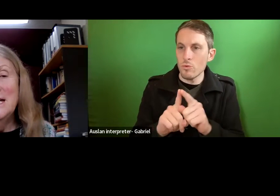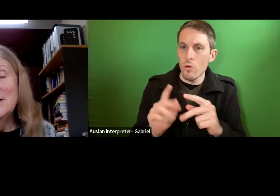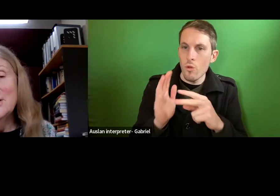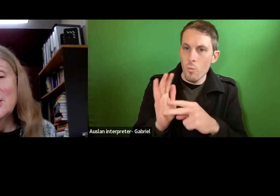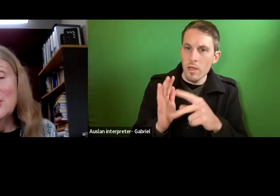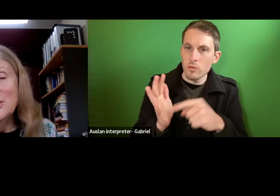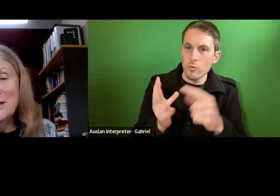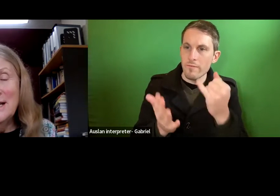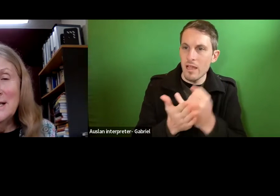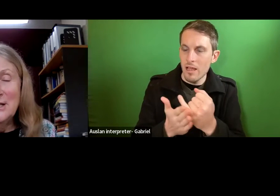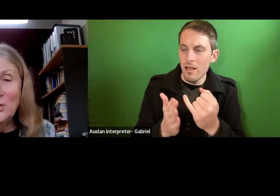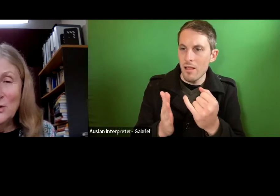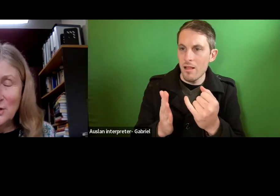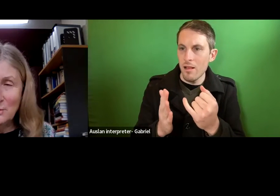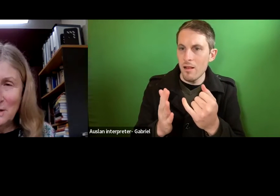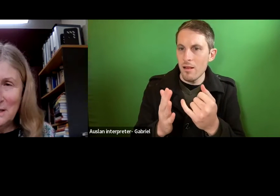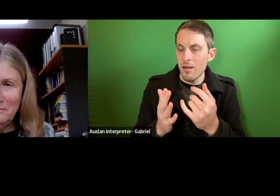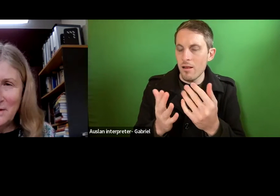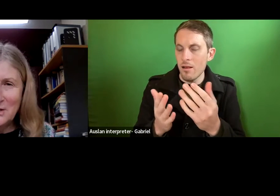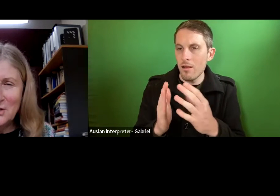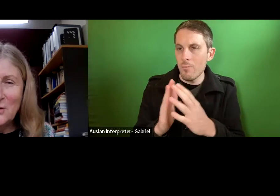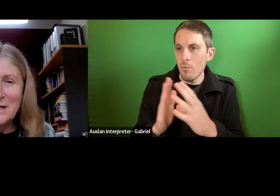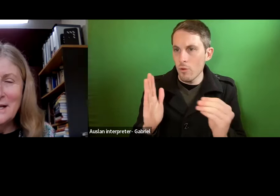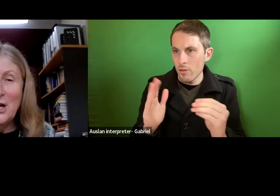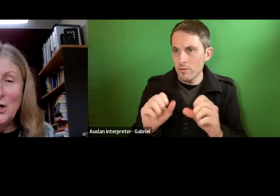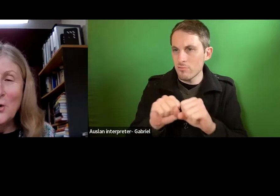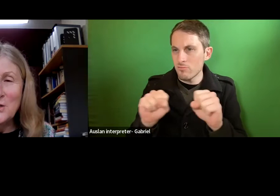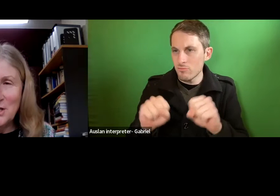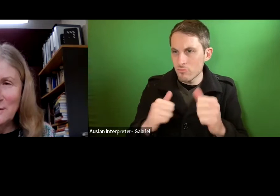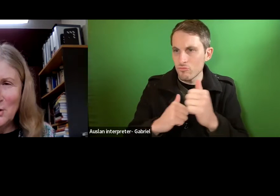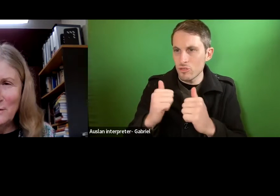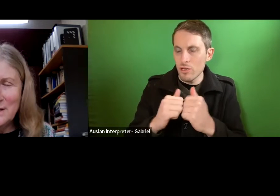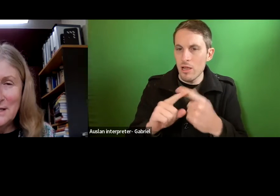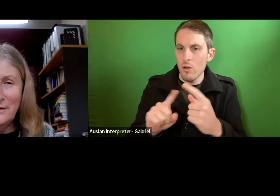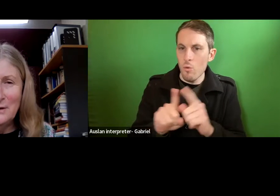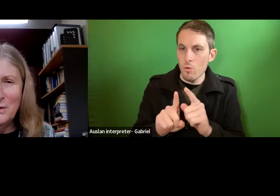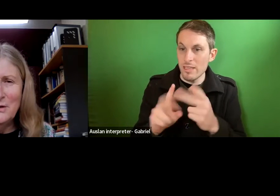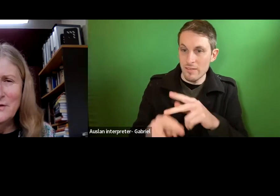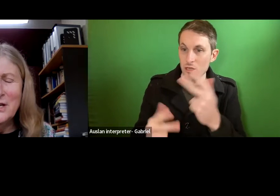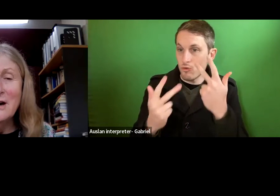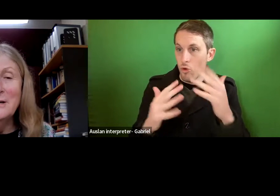and the notion that in order to be showing a low achievement over a significant period of time,